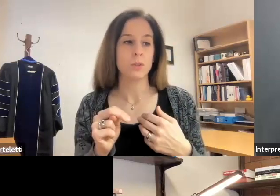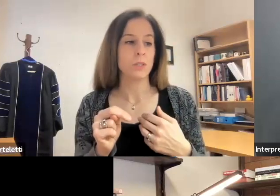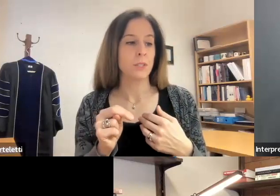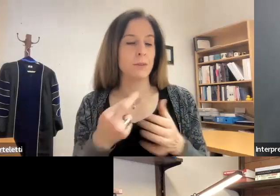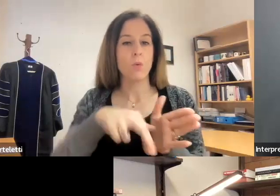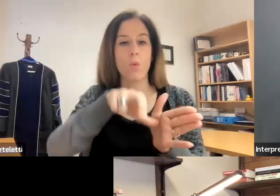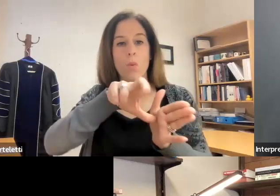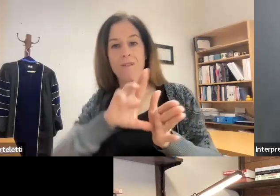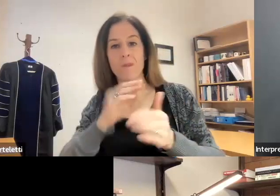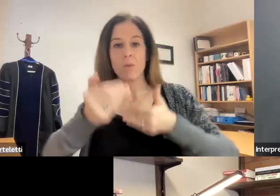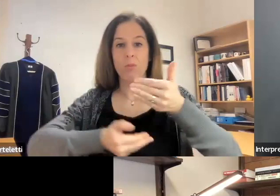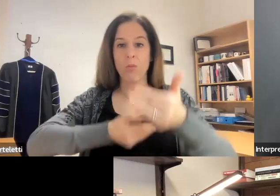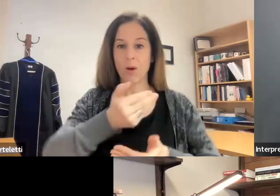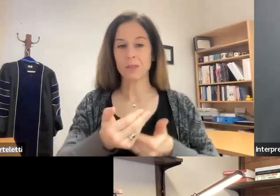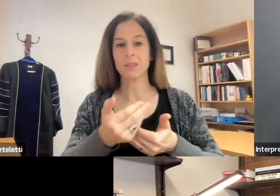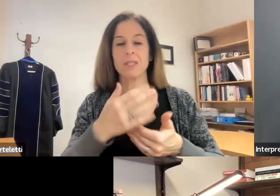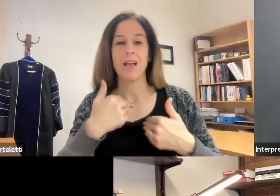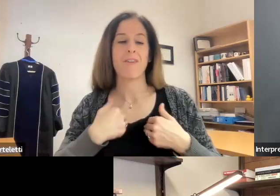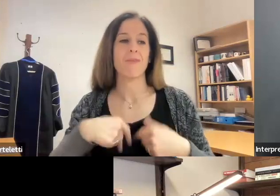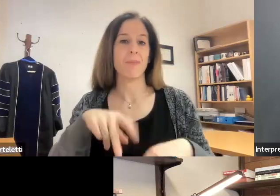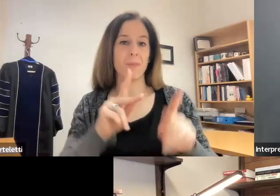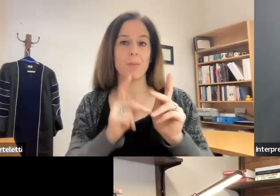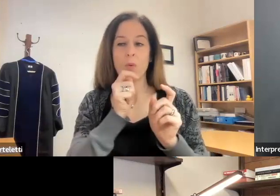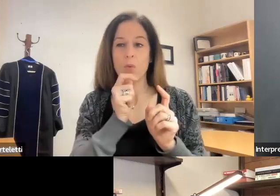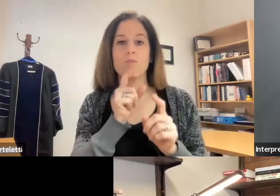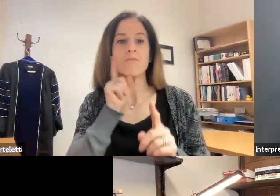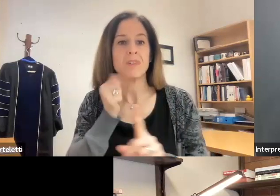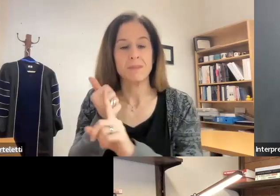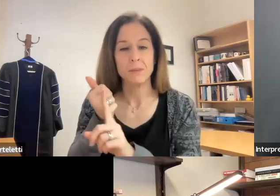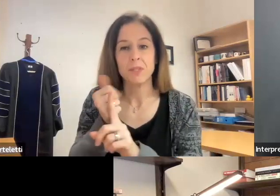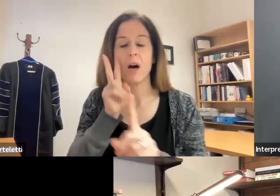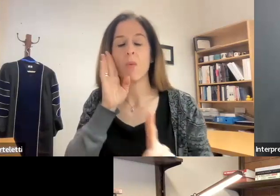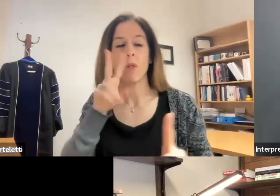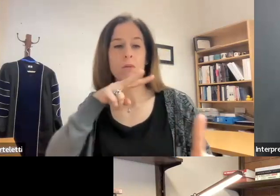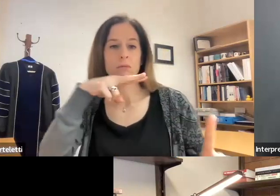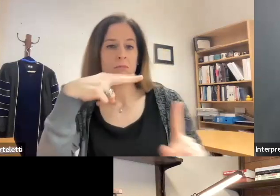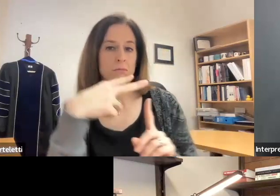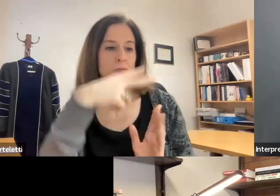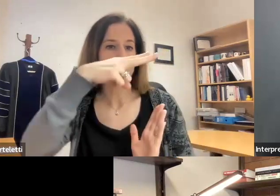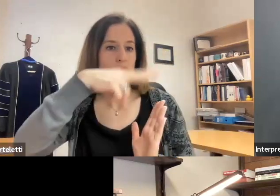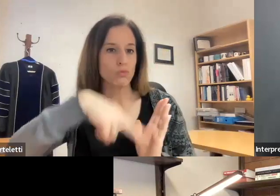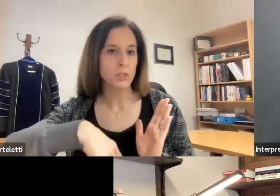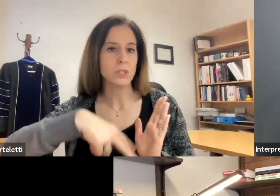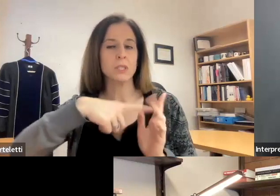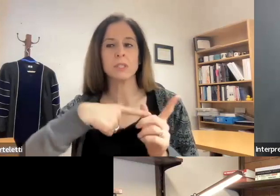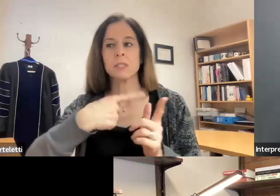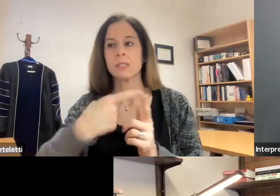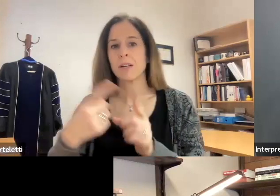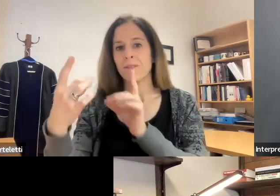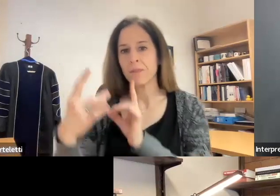And try to make sure that we have our own internal review process, that we have people who are Deaf themselves read